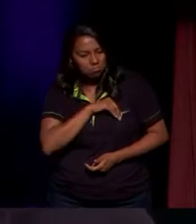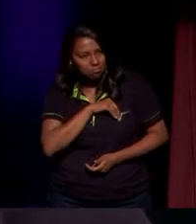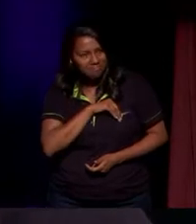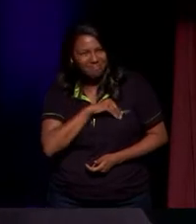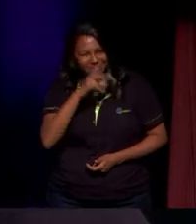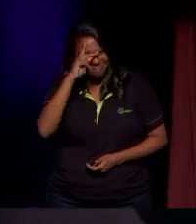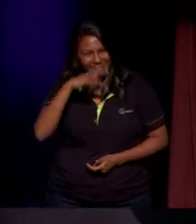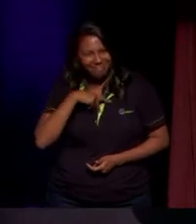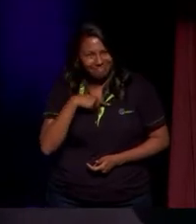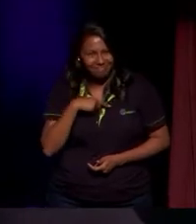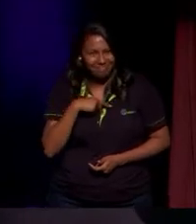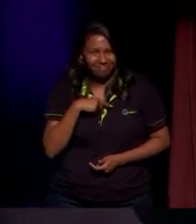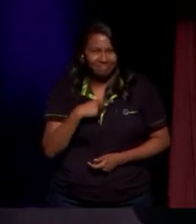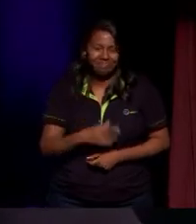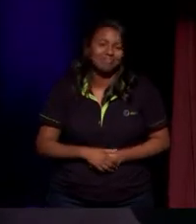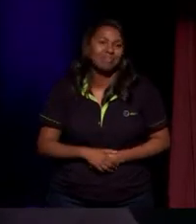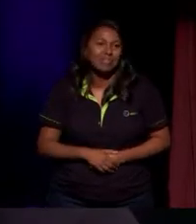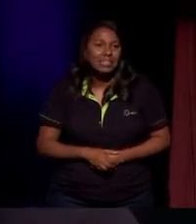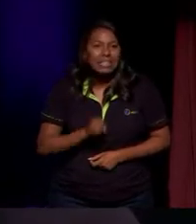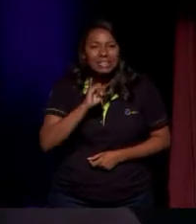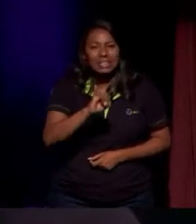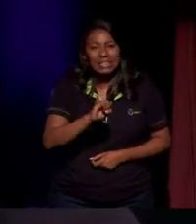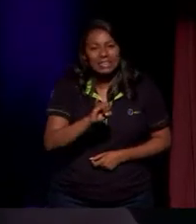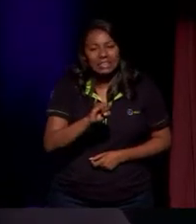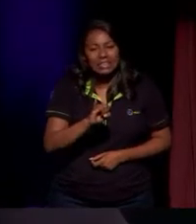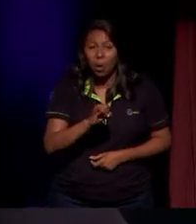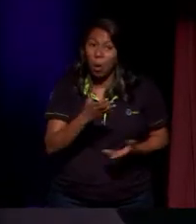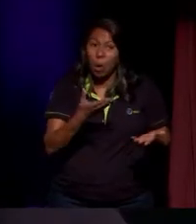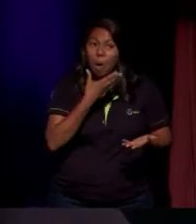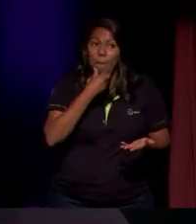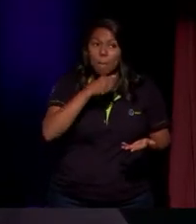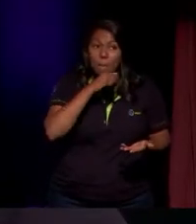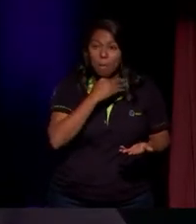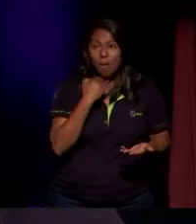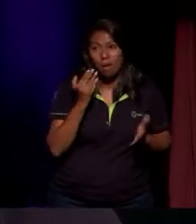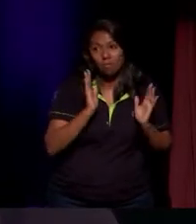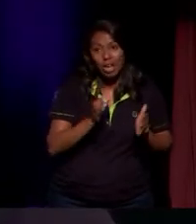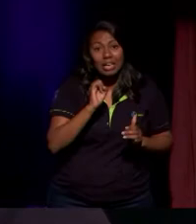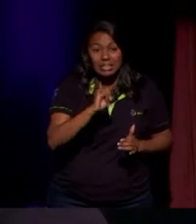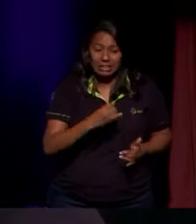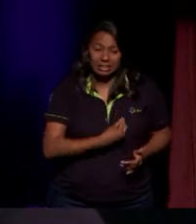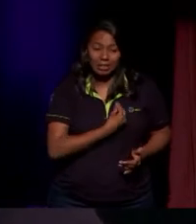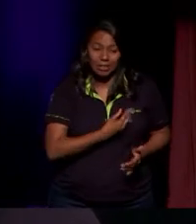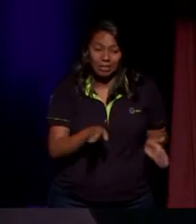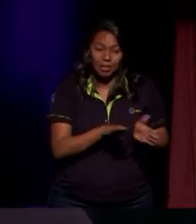if my father were alive, he would be 95, then a man of that generation say so.